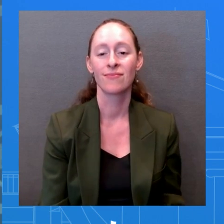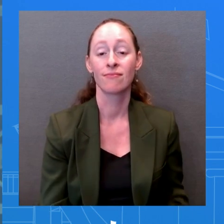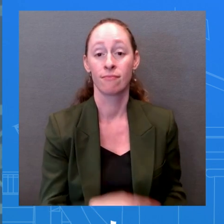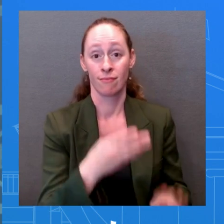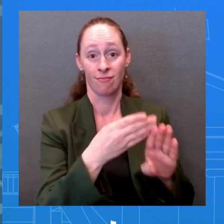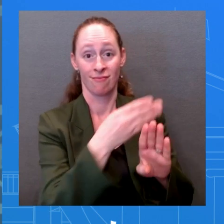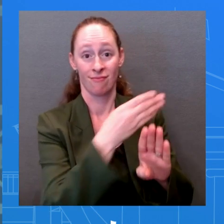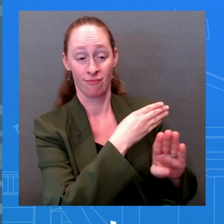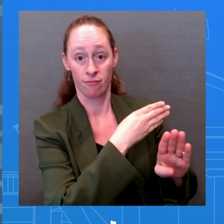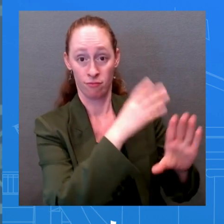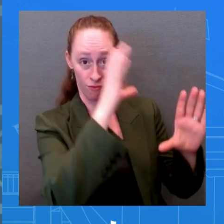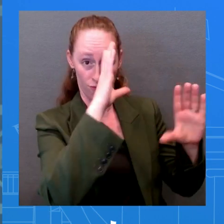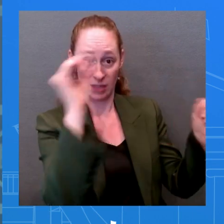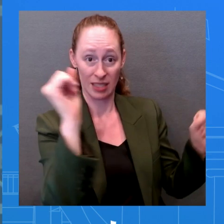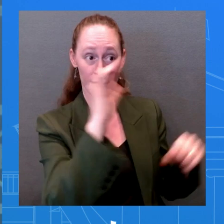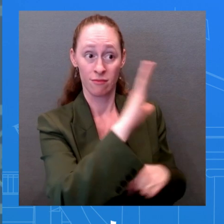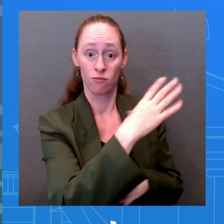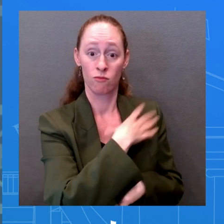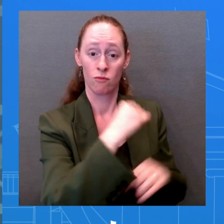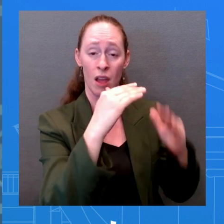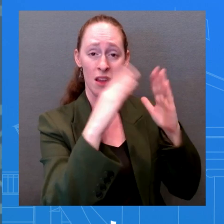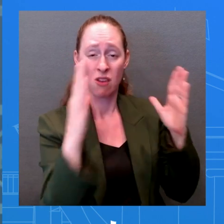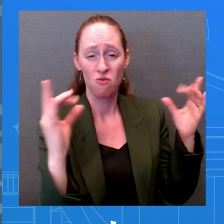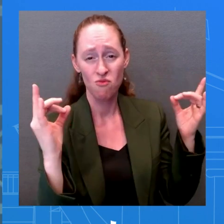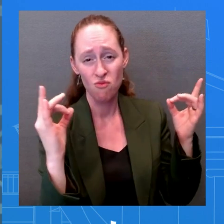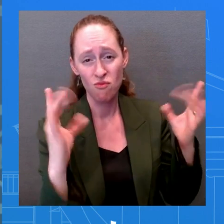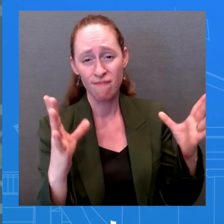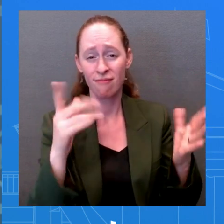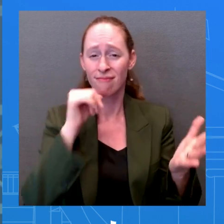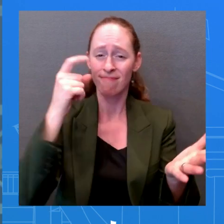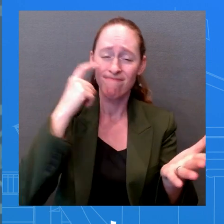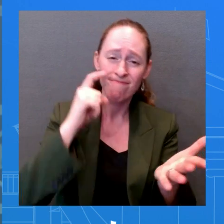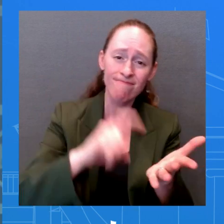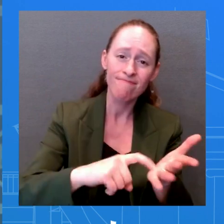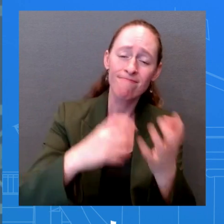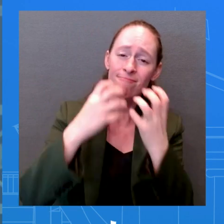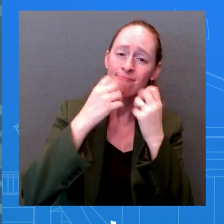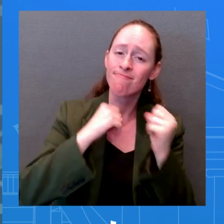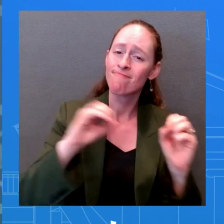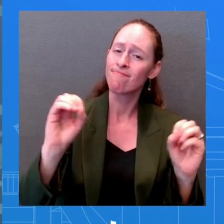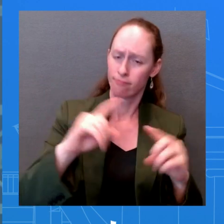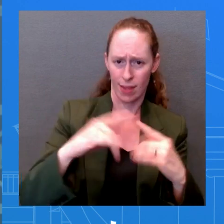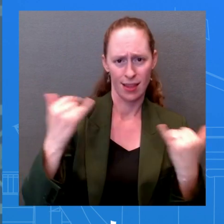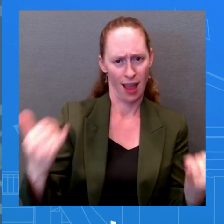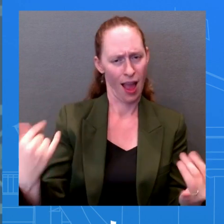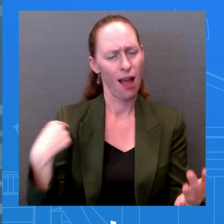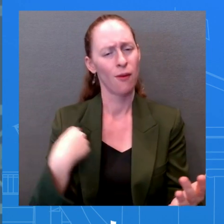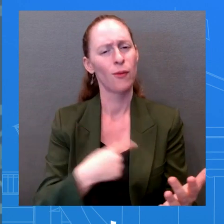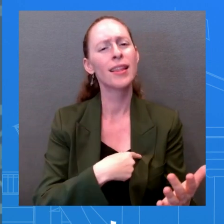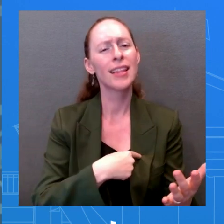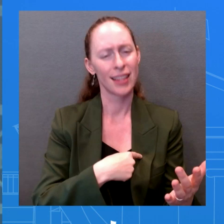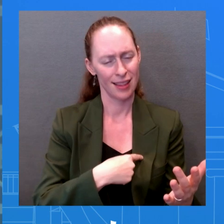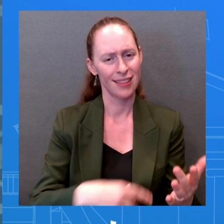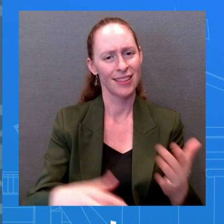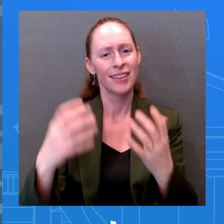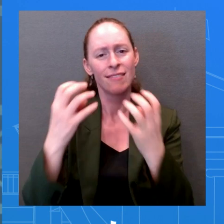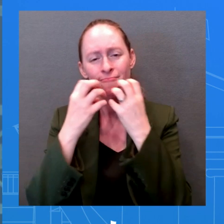he made a commitment to advance opportunity and equity for everyone in our country, including the Hispanic community.